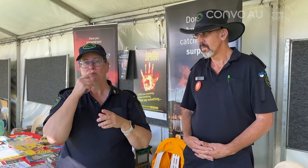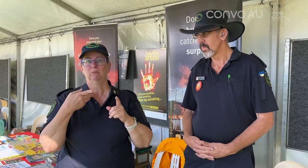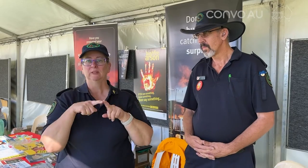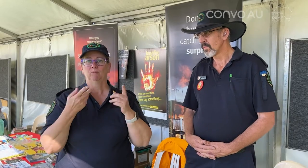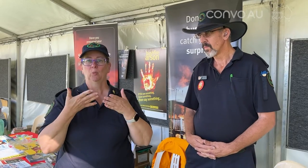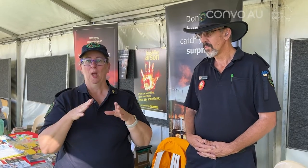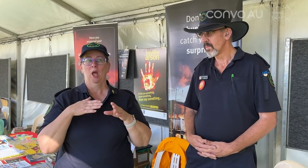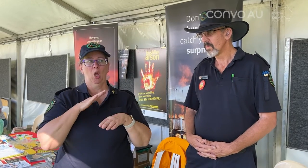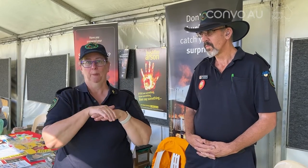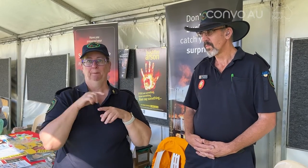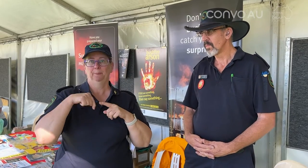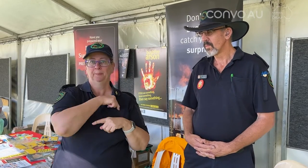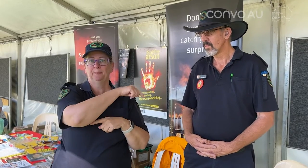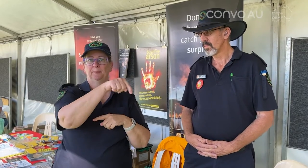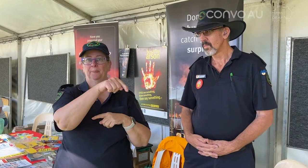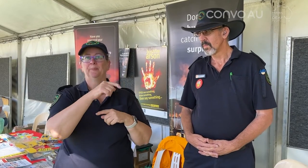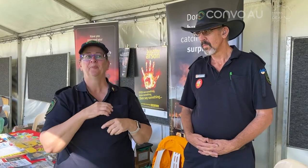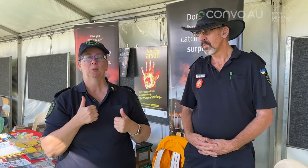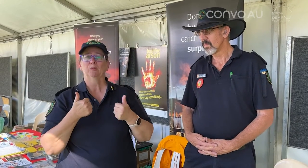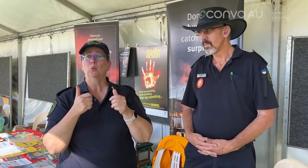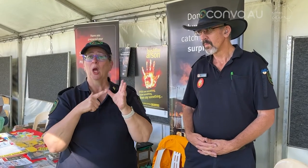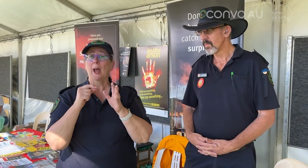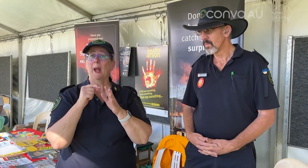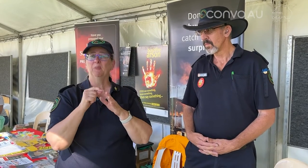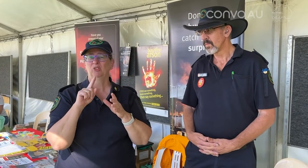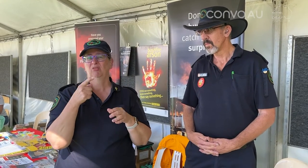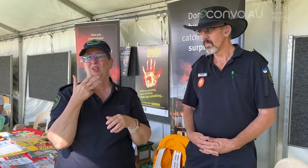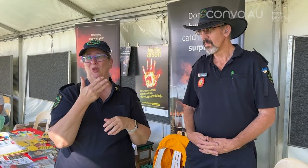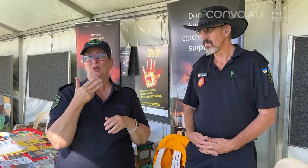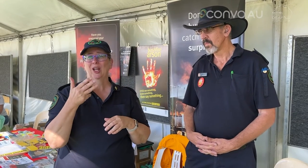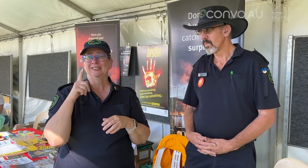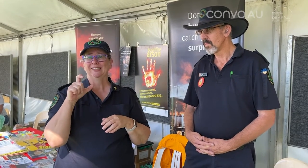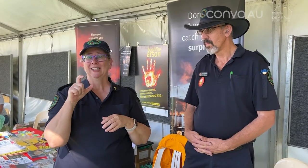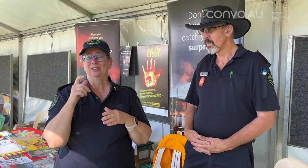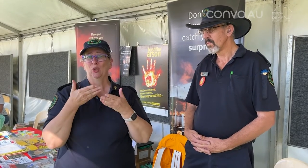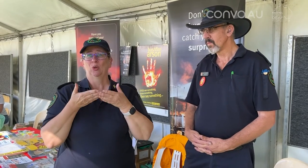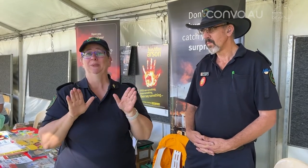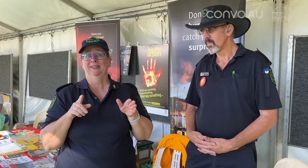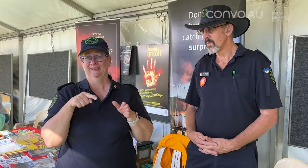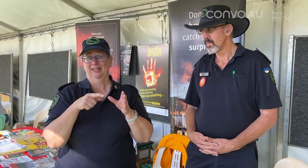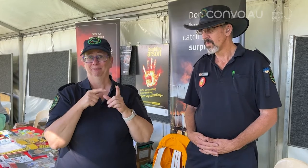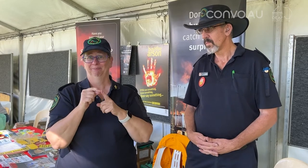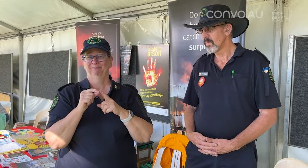and take a different route. This great app only costs 99 cents. So we know what is going on around us.